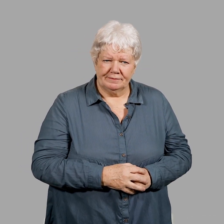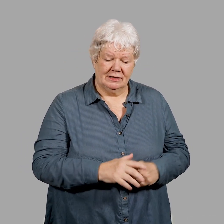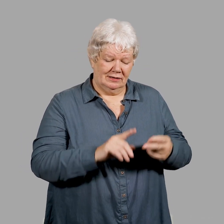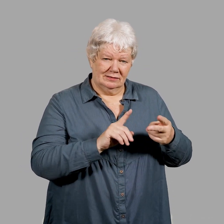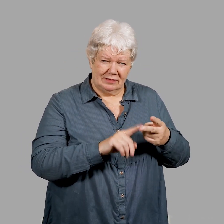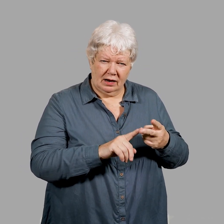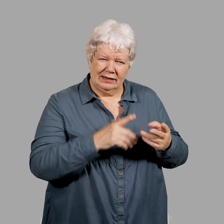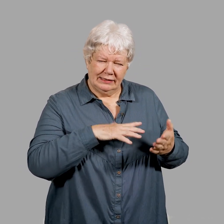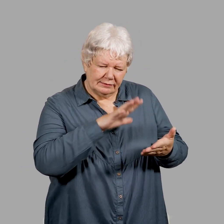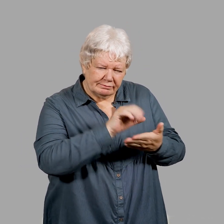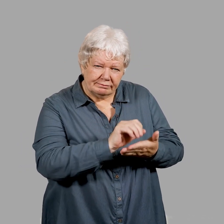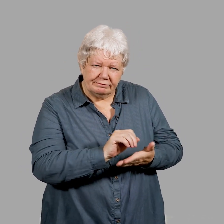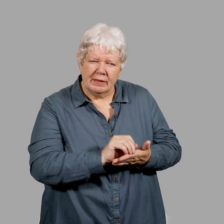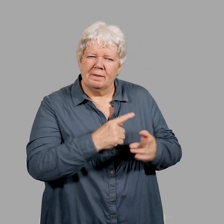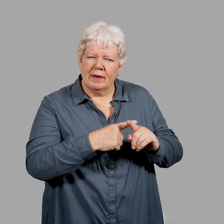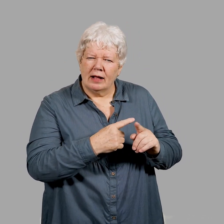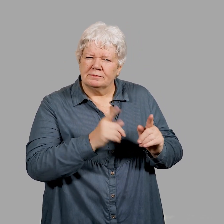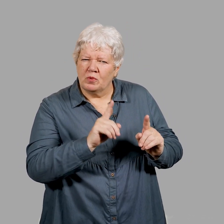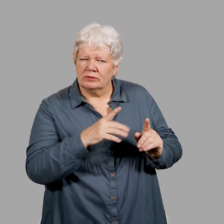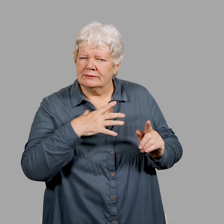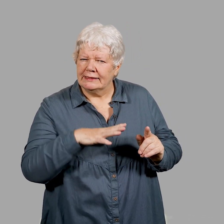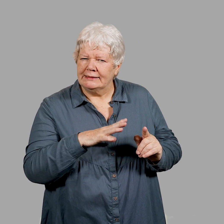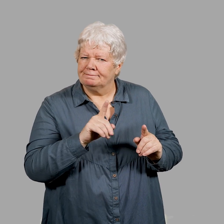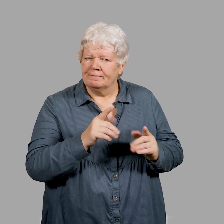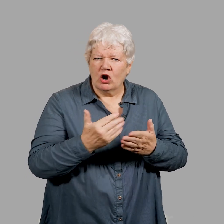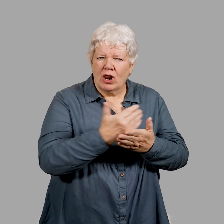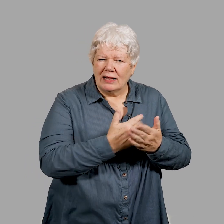Identify and undertake steps necessary to gather